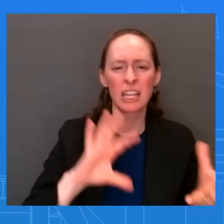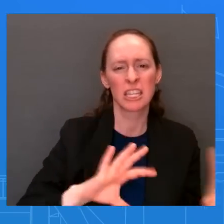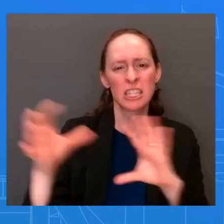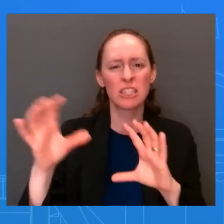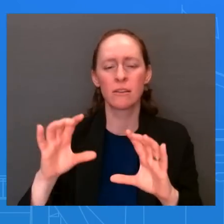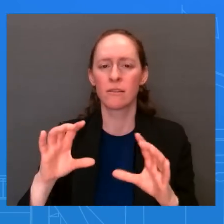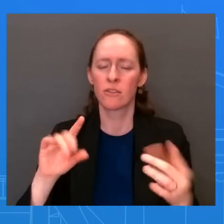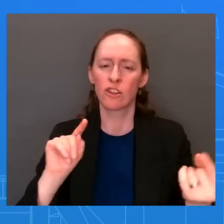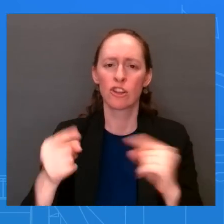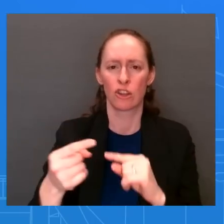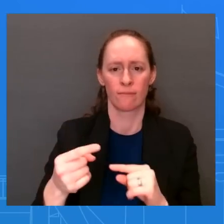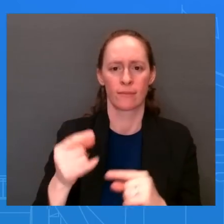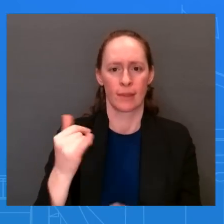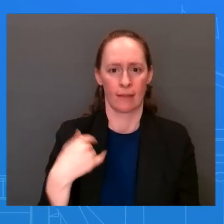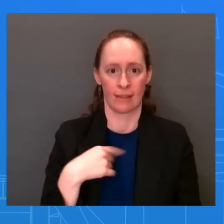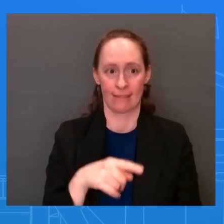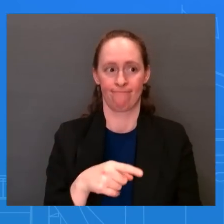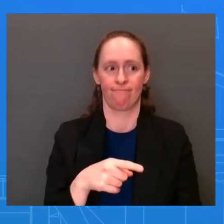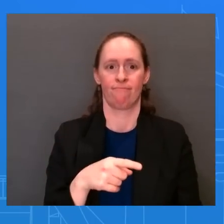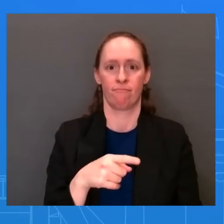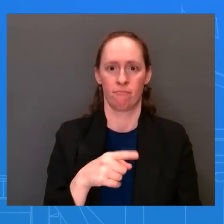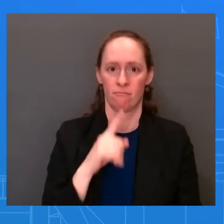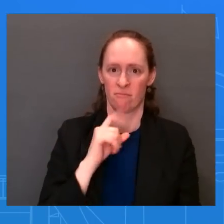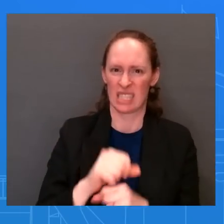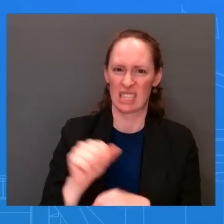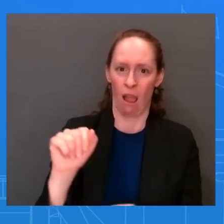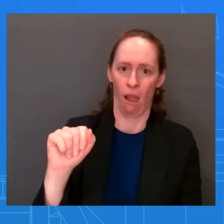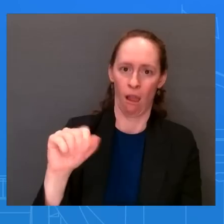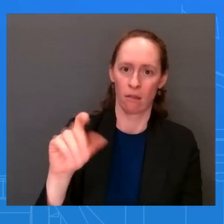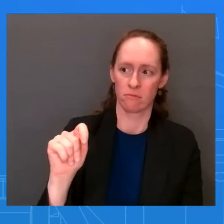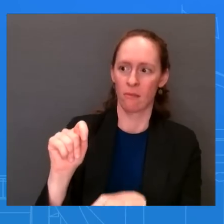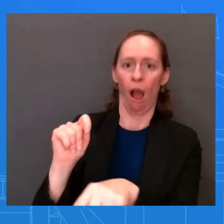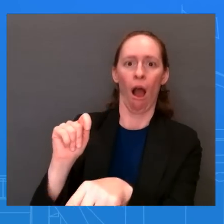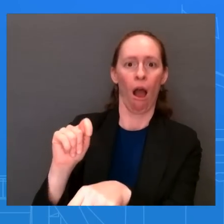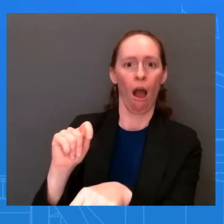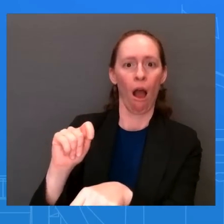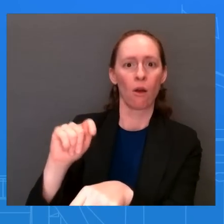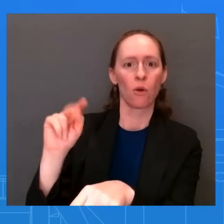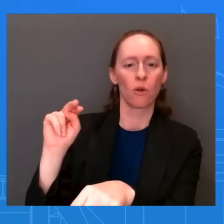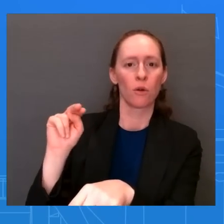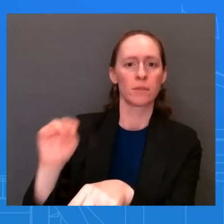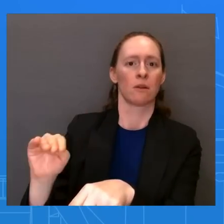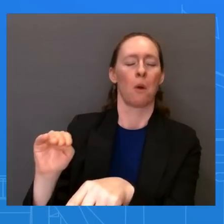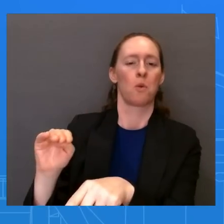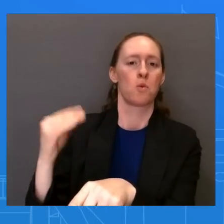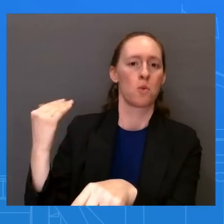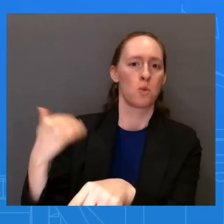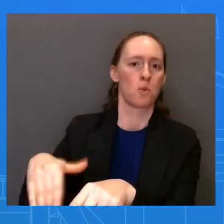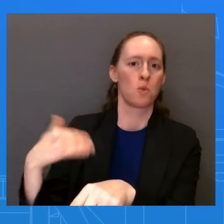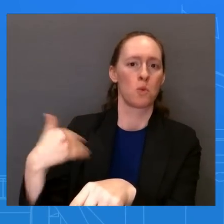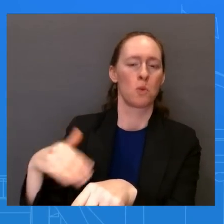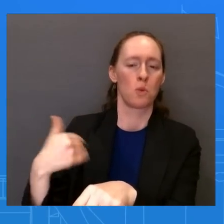in which conspiracy theories and disinformation can lead some individuals to violence. Again, we urge leaders in both parties